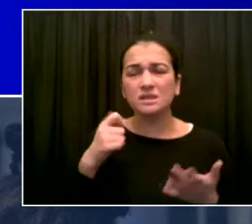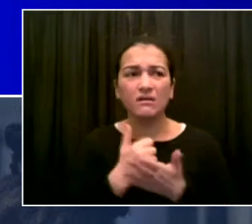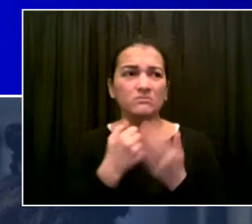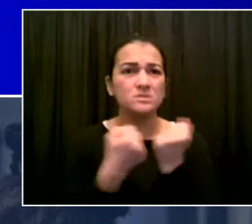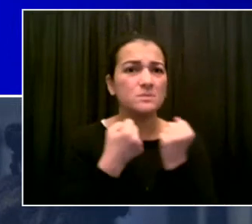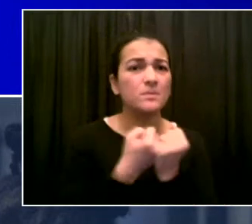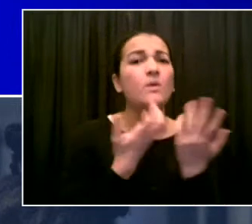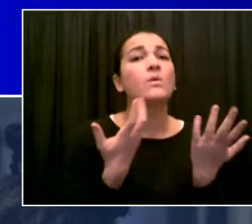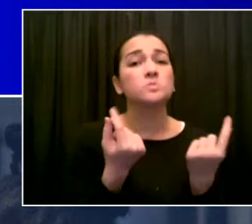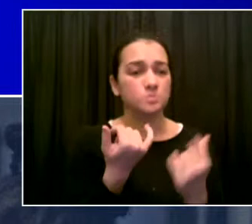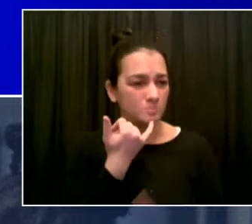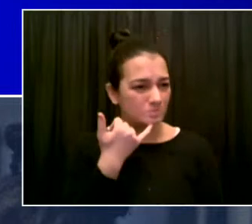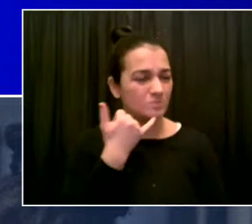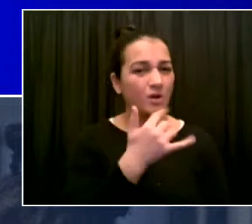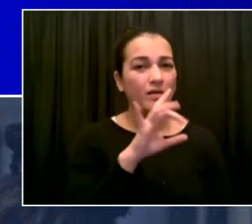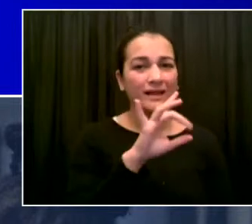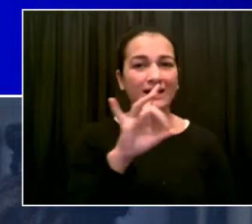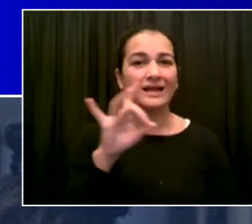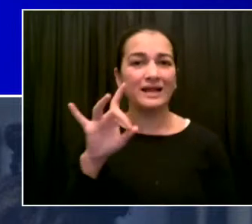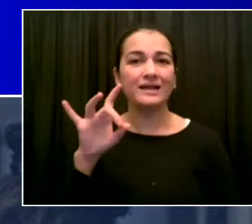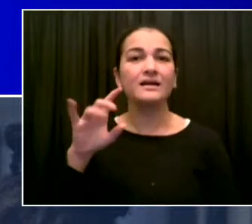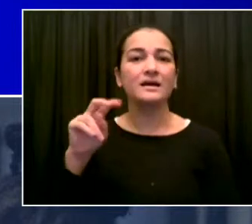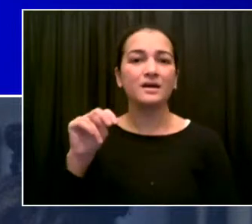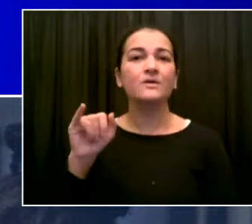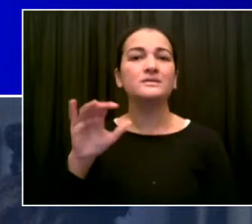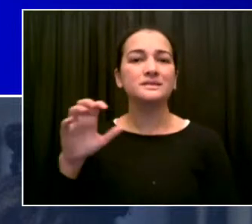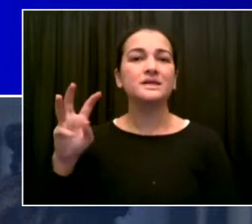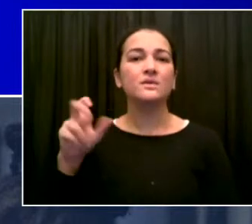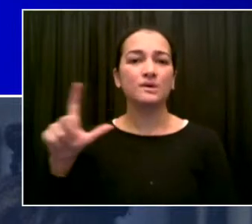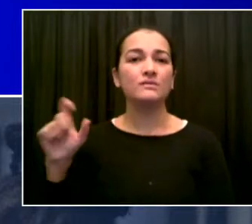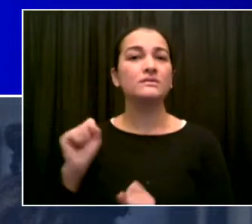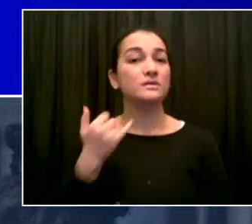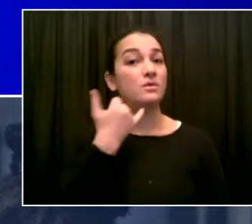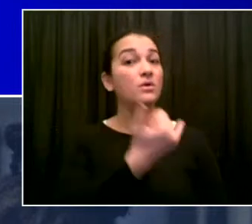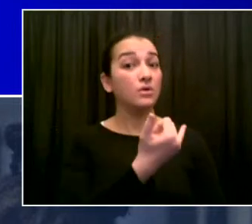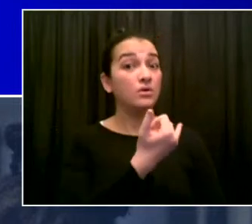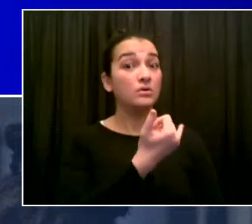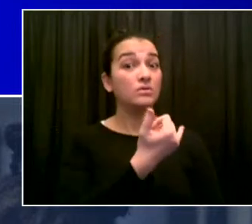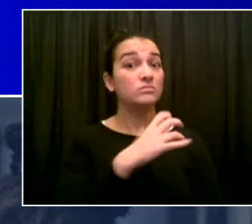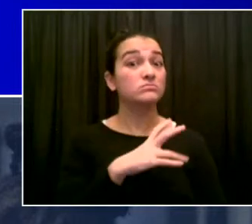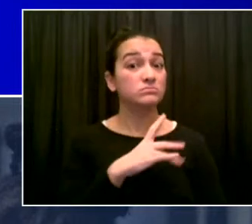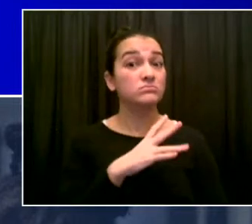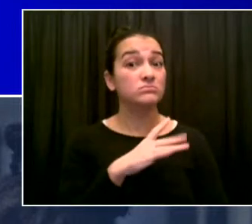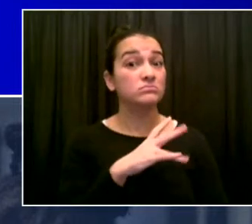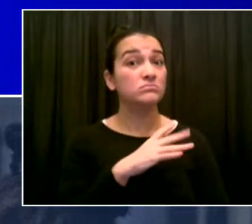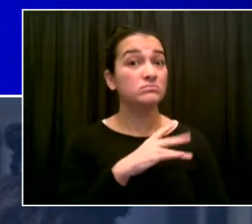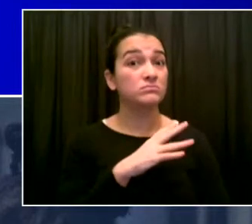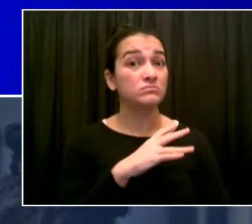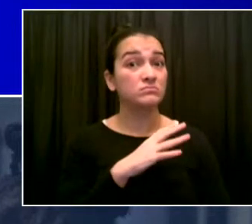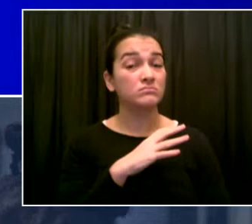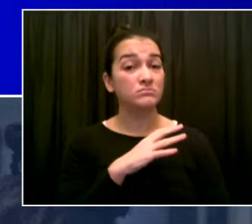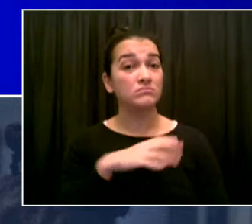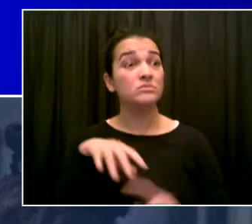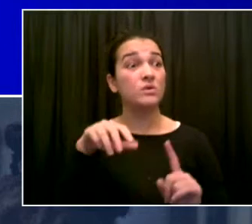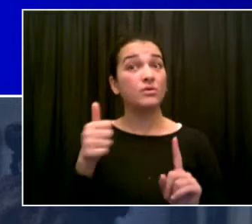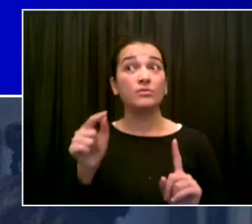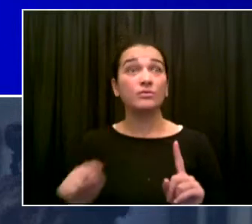OTHER APPROACHES TO REACH PEOPLE WITH MENTAL HEALTH NEEDS. THIS EFFORT HAS BEEN A KEY EXAMPLE TO FOLKS ALL AROUND THE COUNTRY AND THE